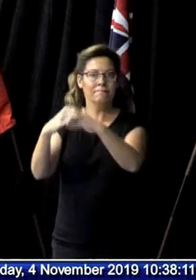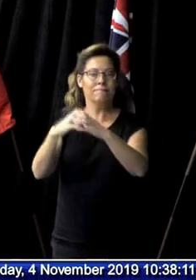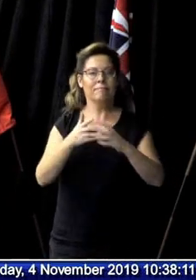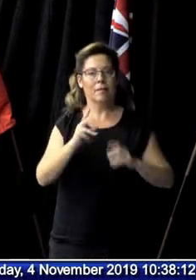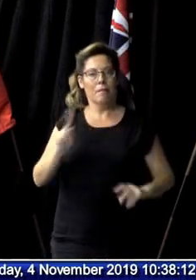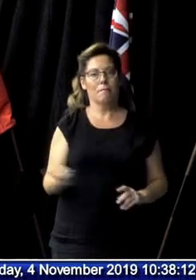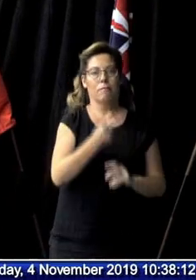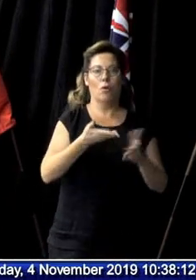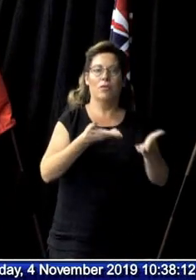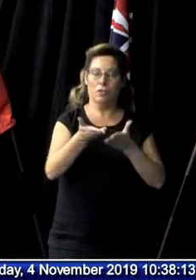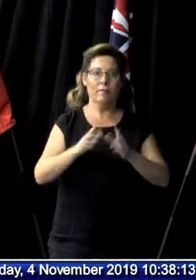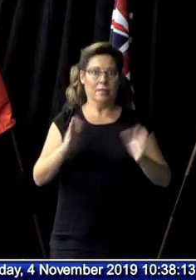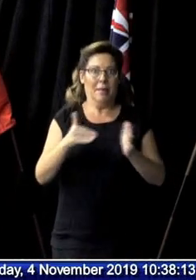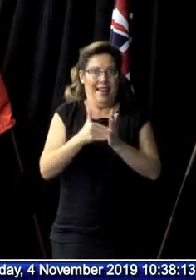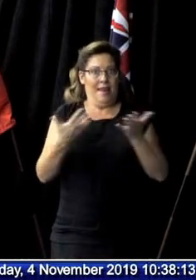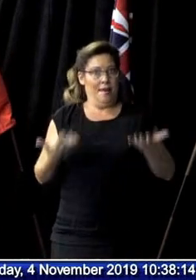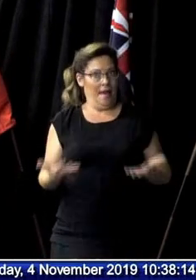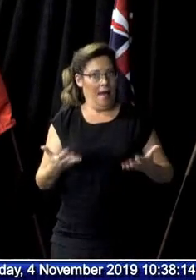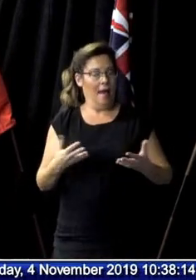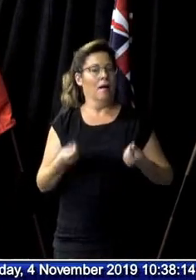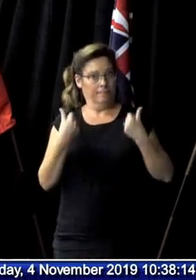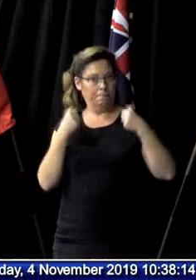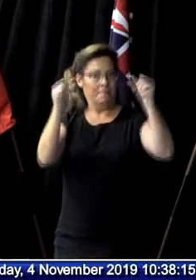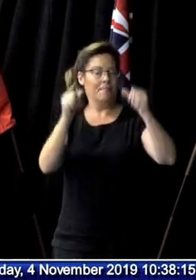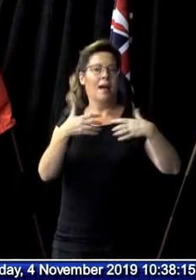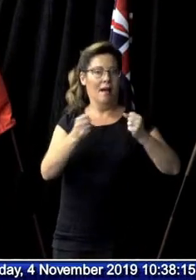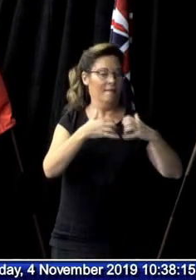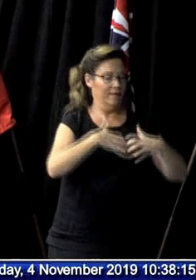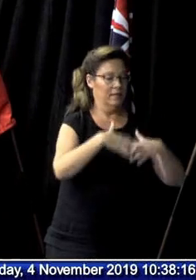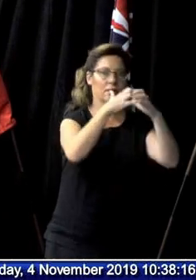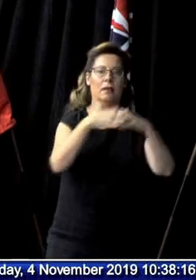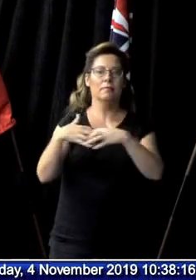relevant agencies are working very hard to deal with the pent-up demand.